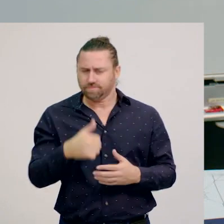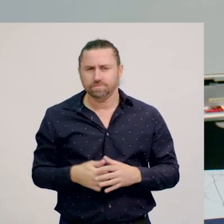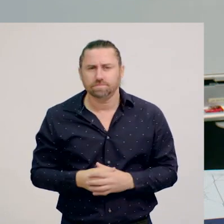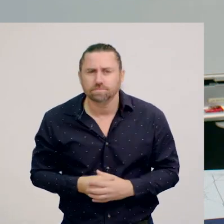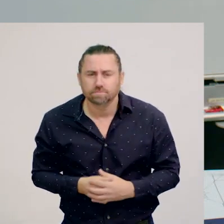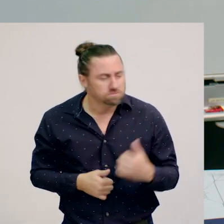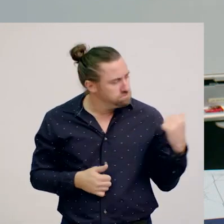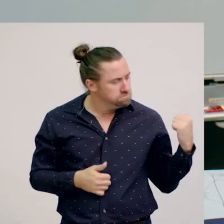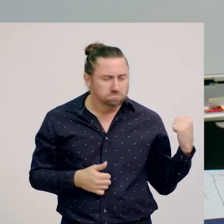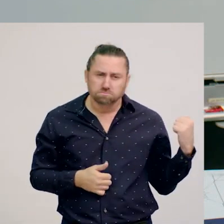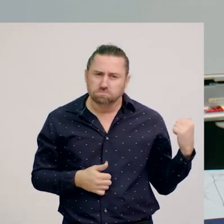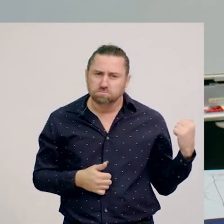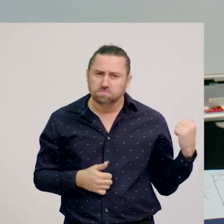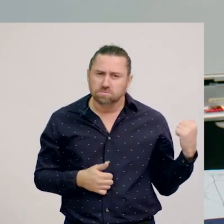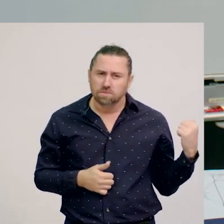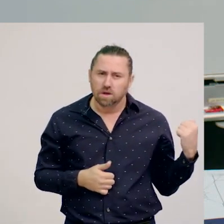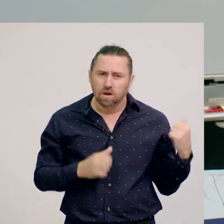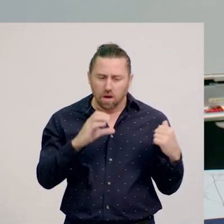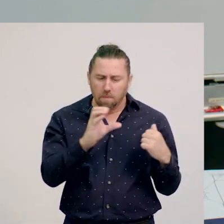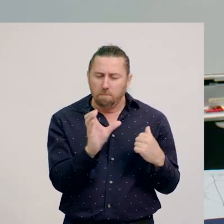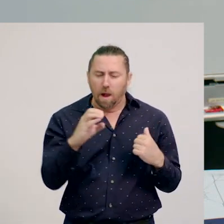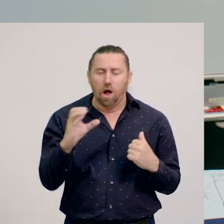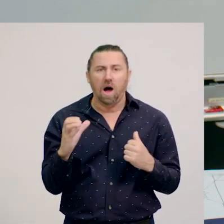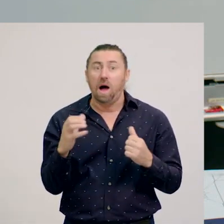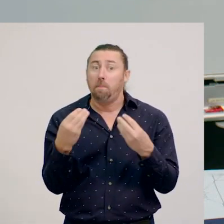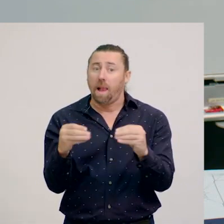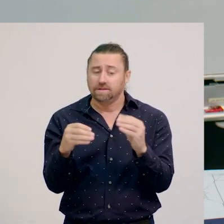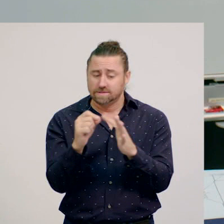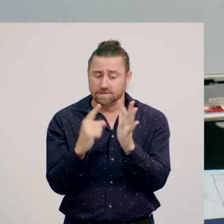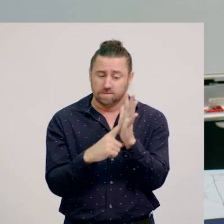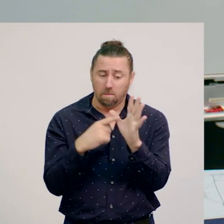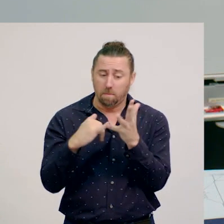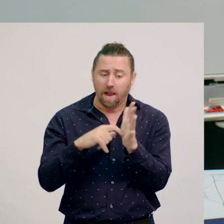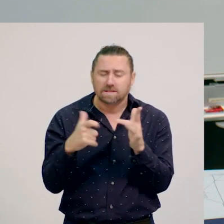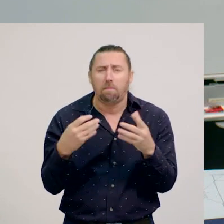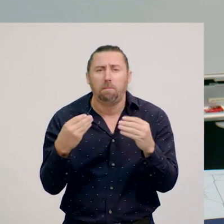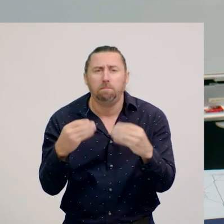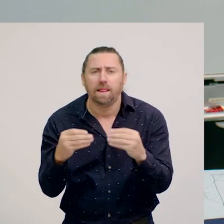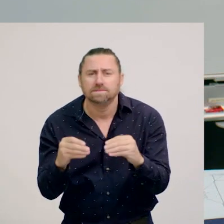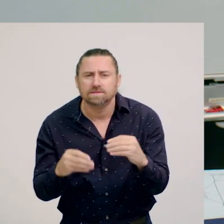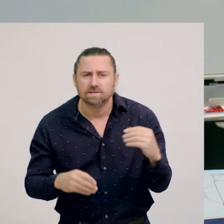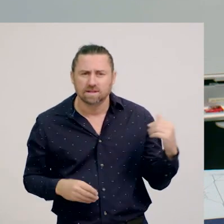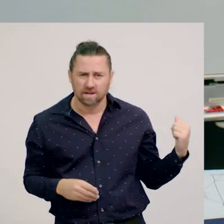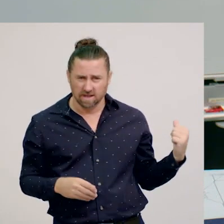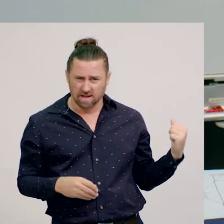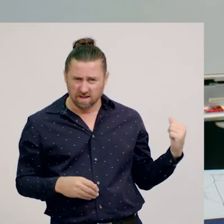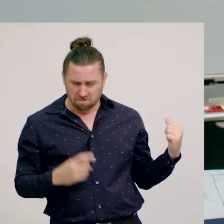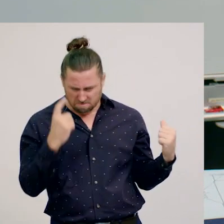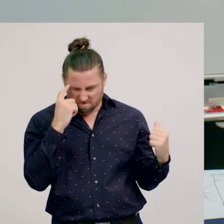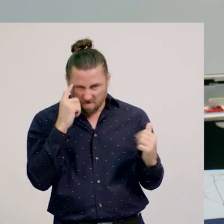These blocks are completely made of plastic. Can you imagine trying to make these out of wood?